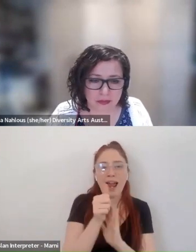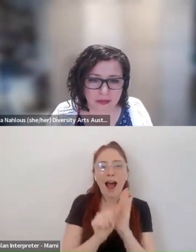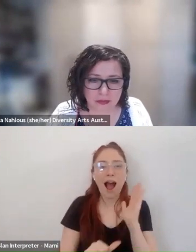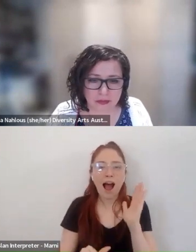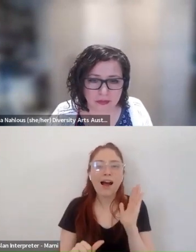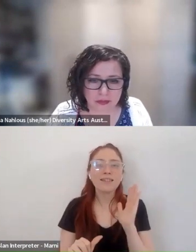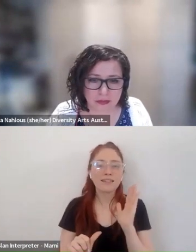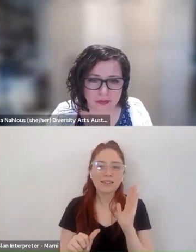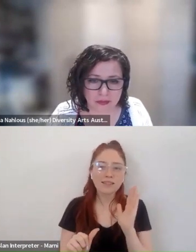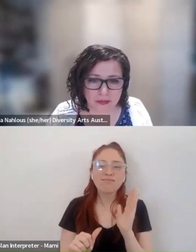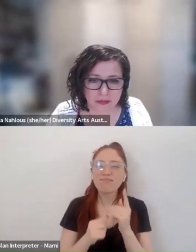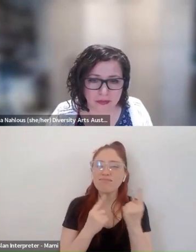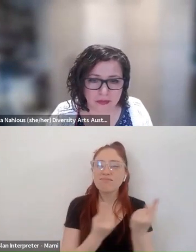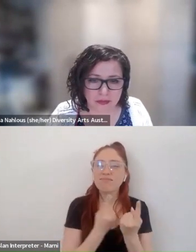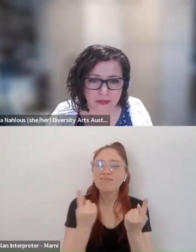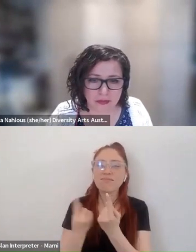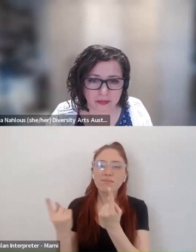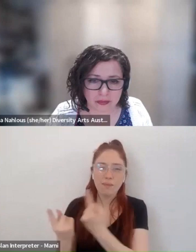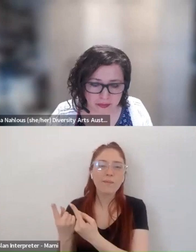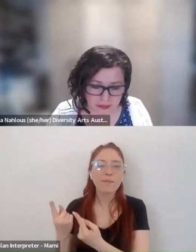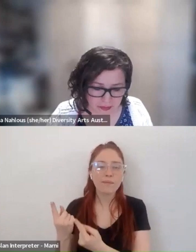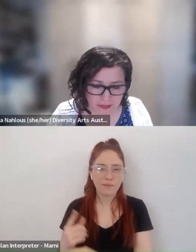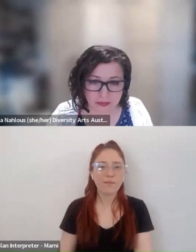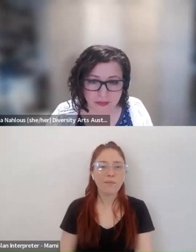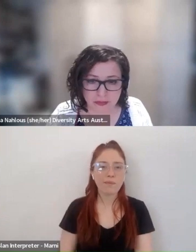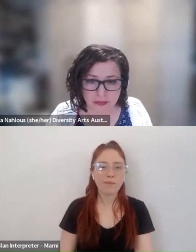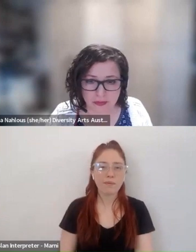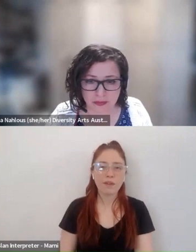time, and they they continue to be things that we discussed at